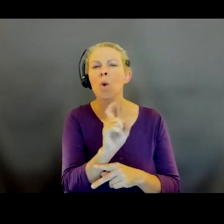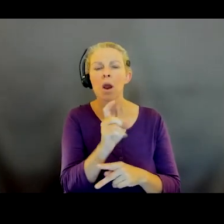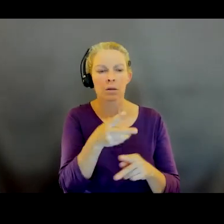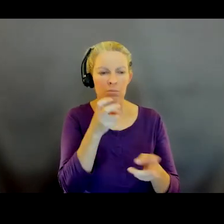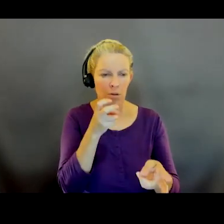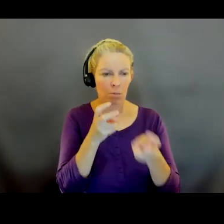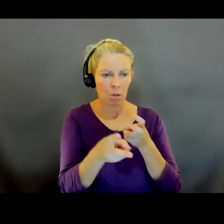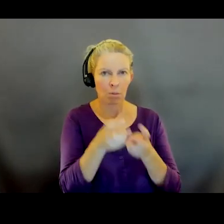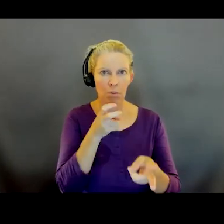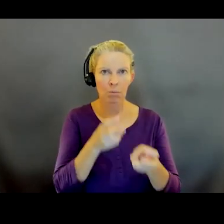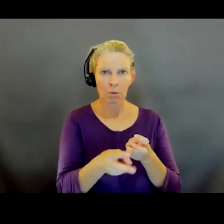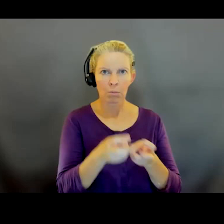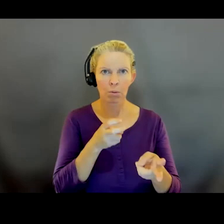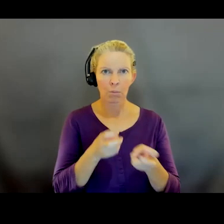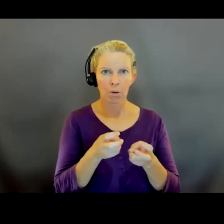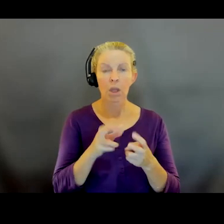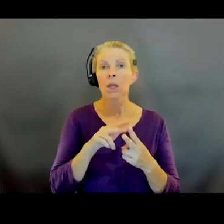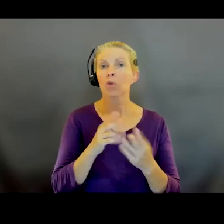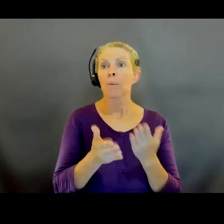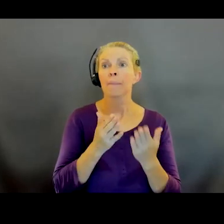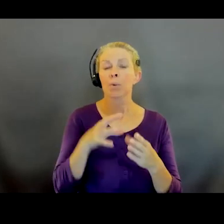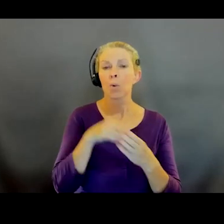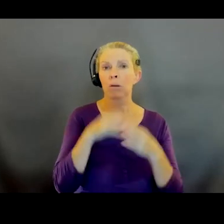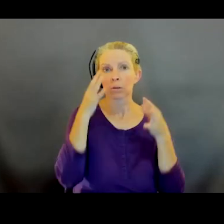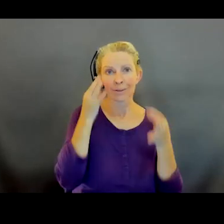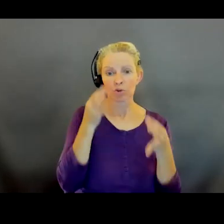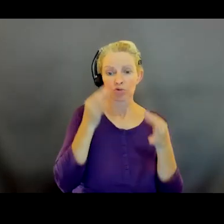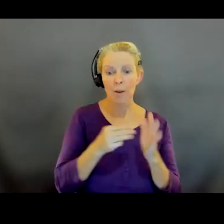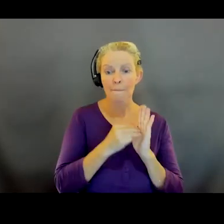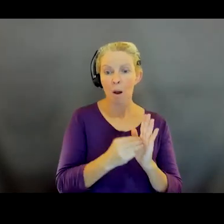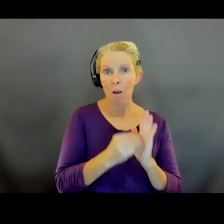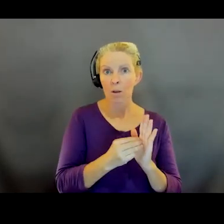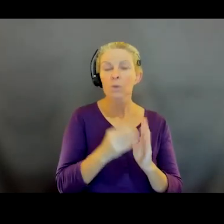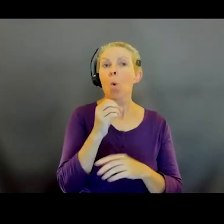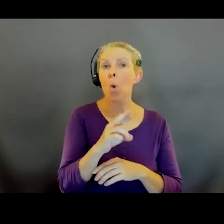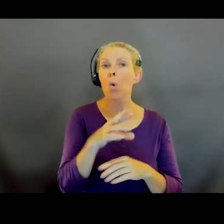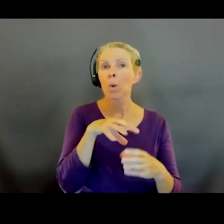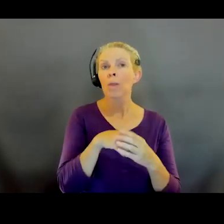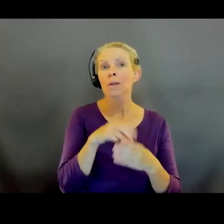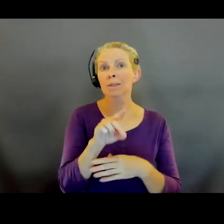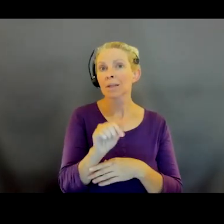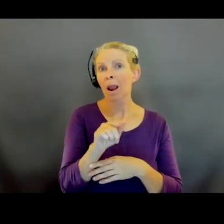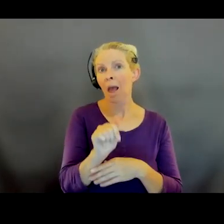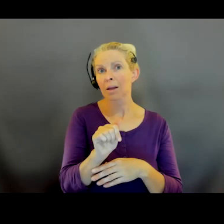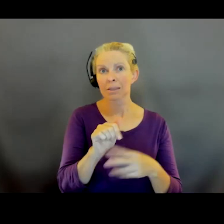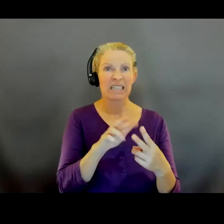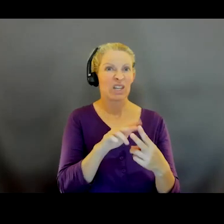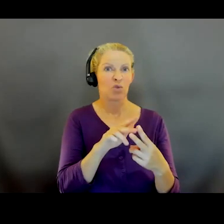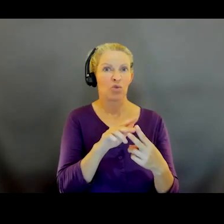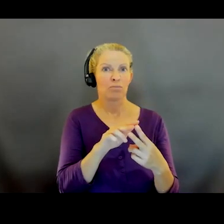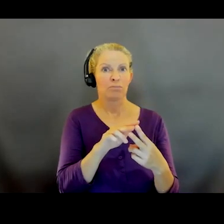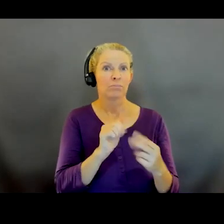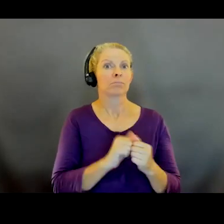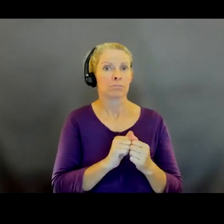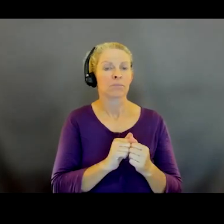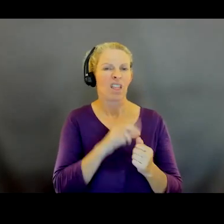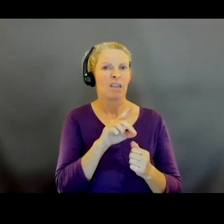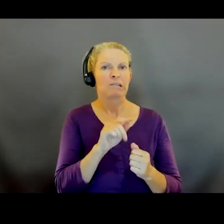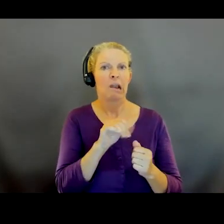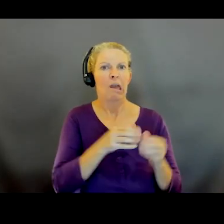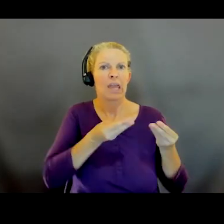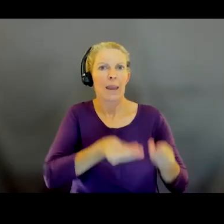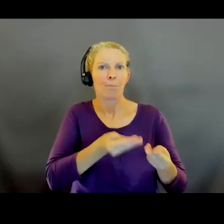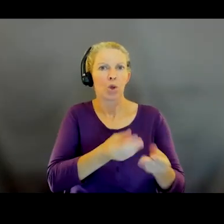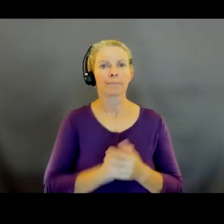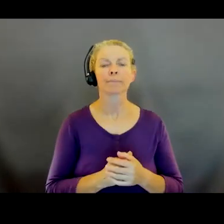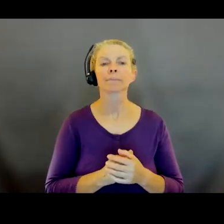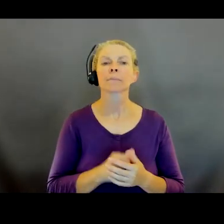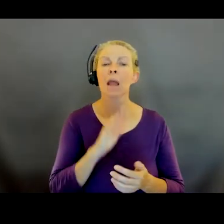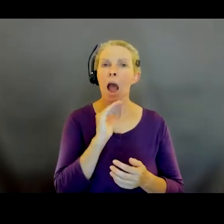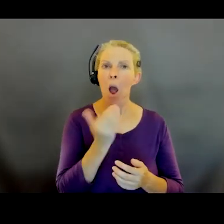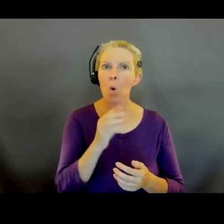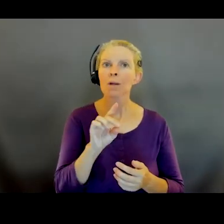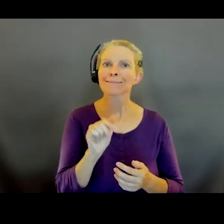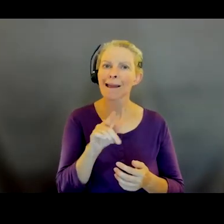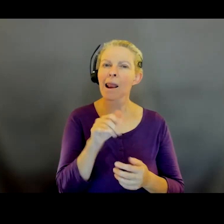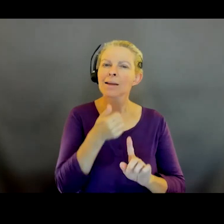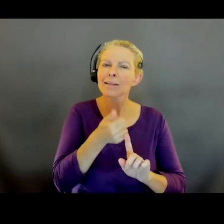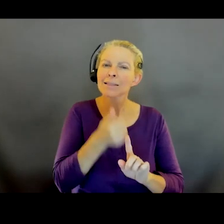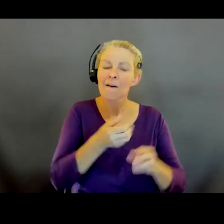either in the decision models, or in the data that's been fed. Our data needs to be inclusive.